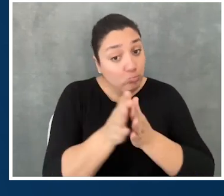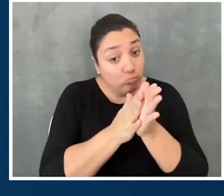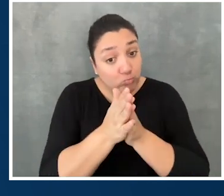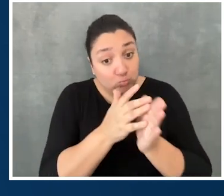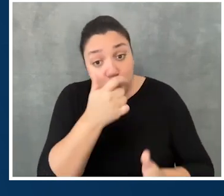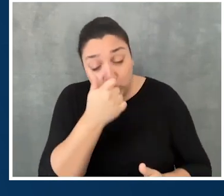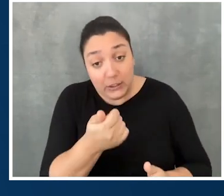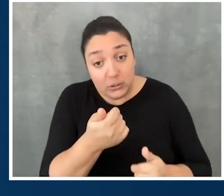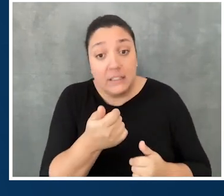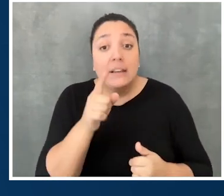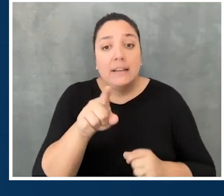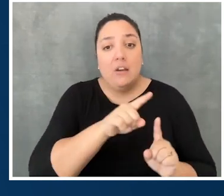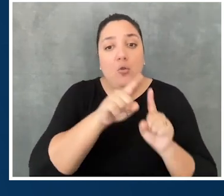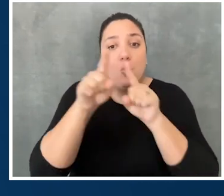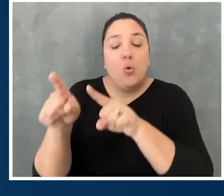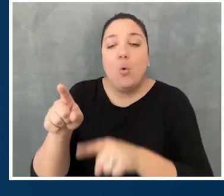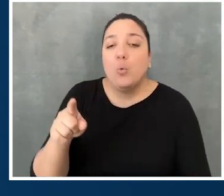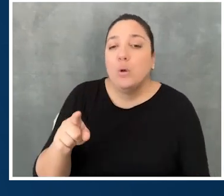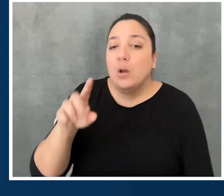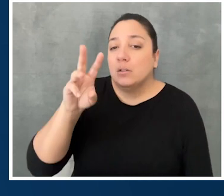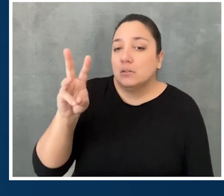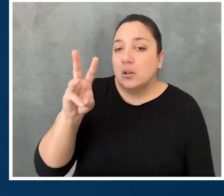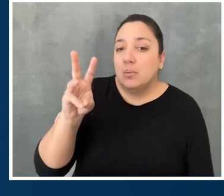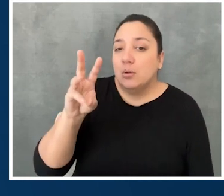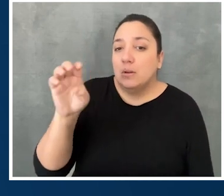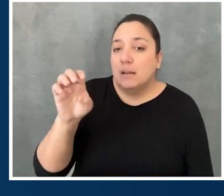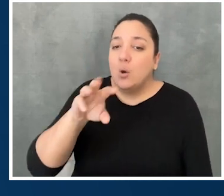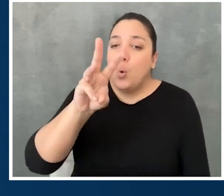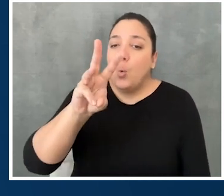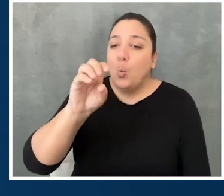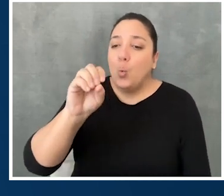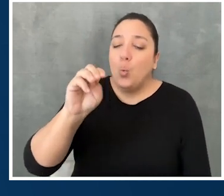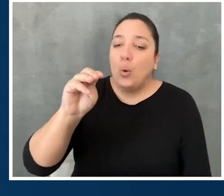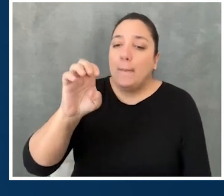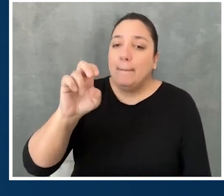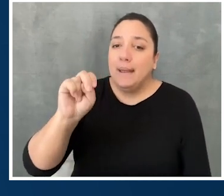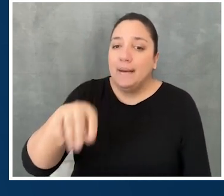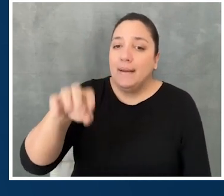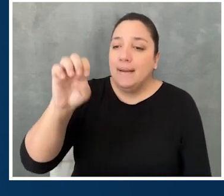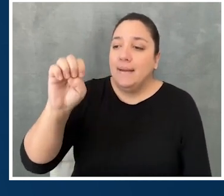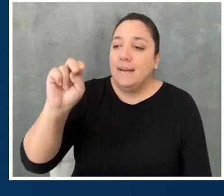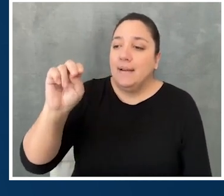you can head over to womenenabled.org, click on How We Work,